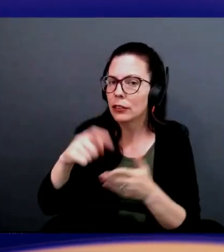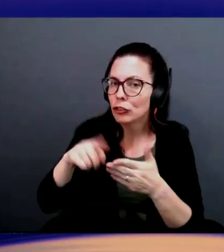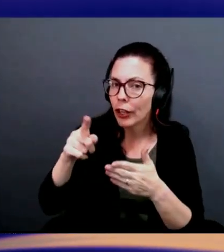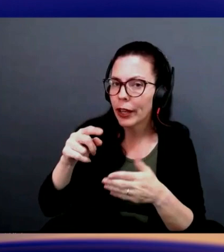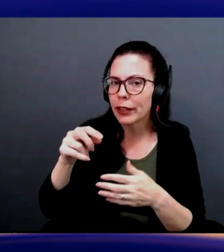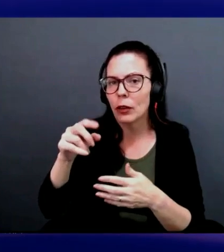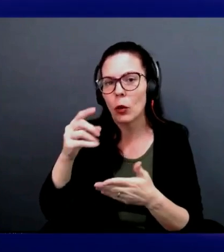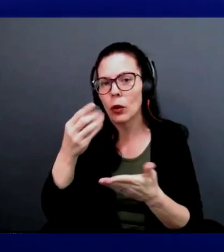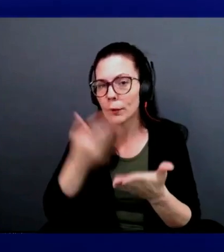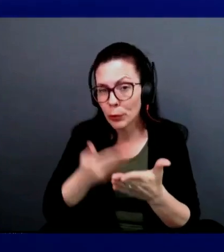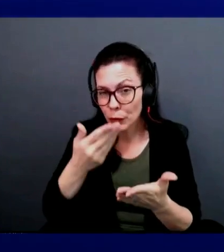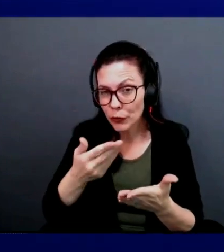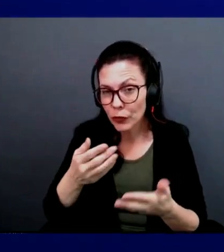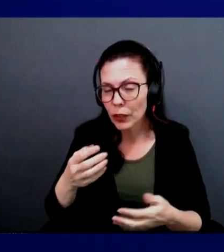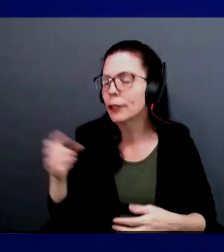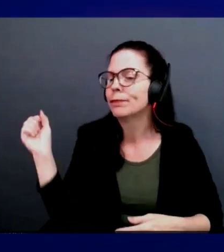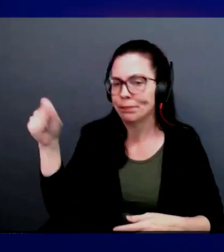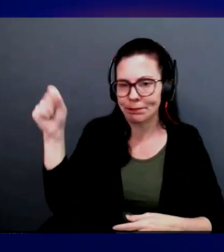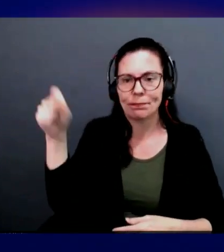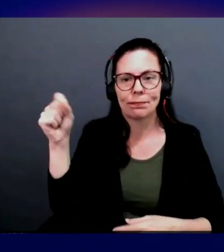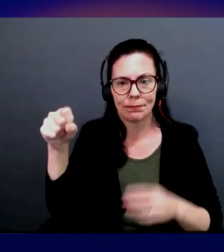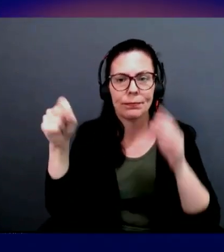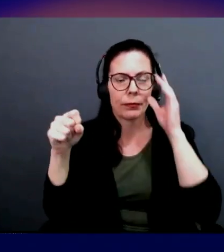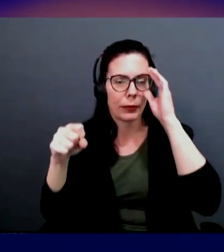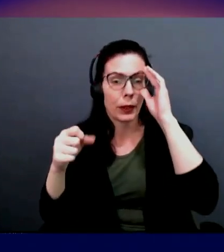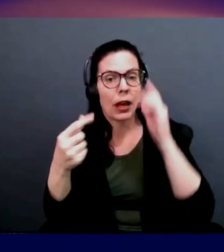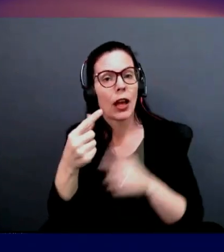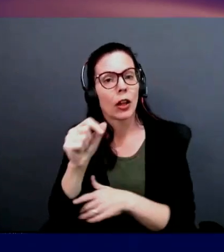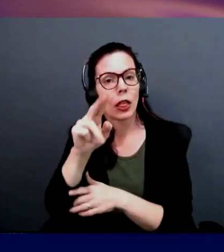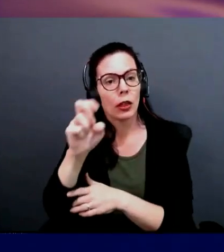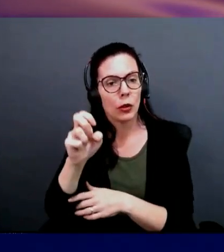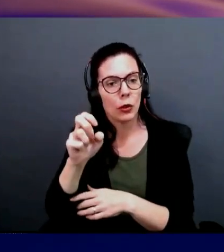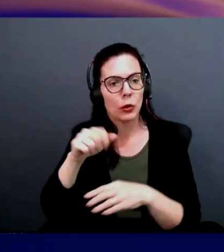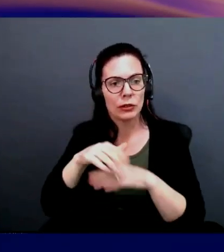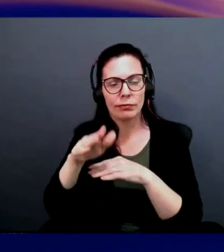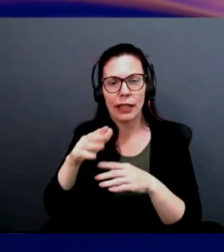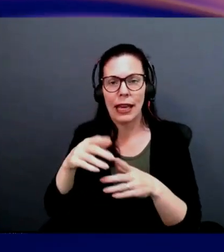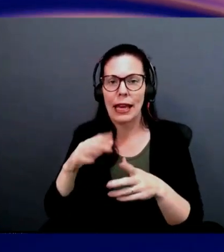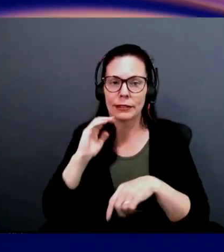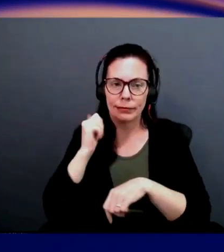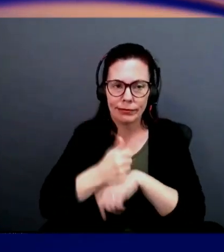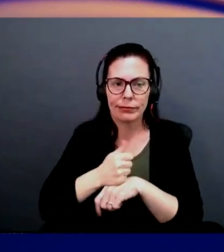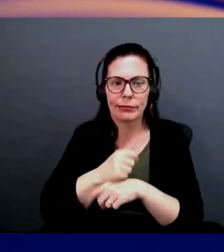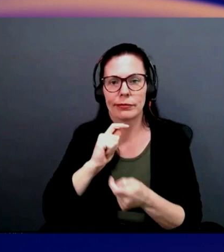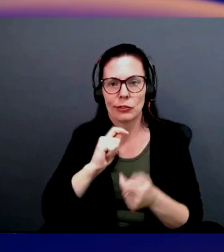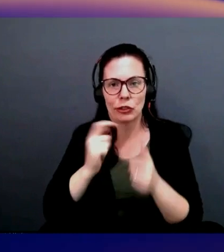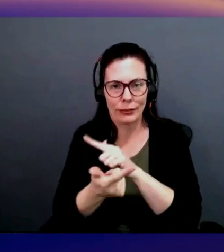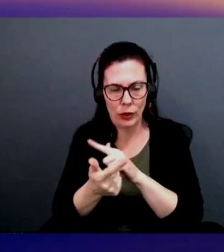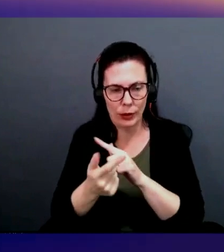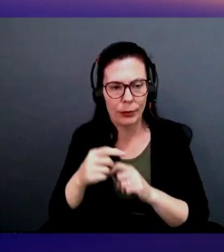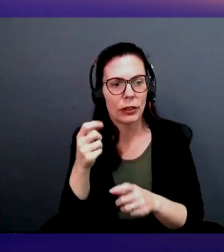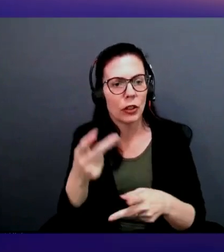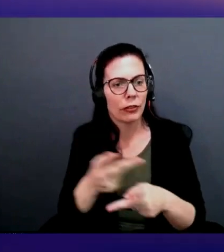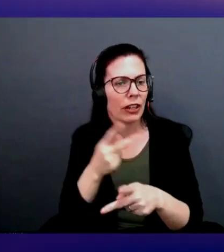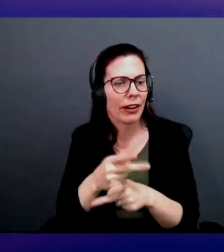Yeah. So Glue ships with built-in transforms, so you can actually figure out things like fine matches.